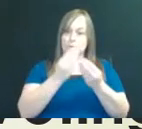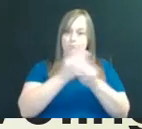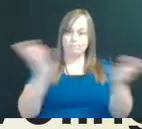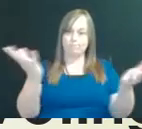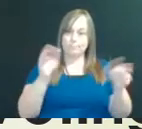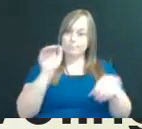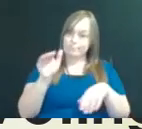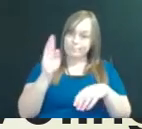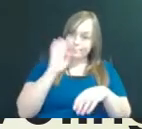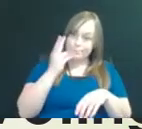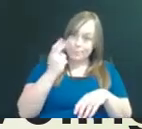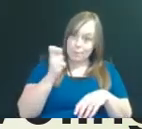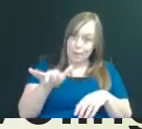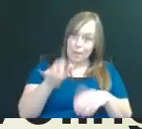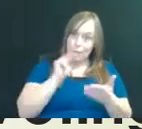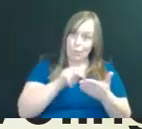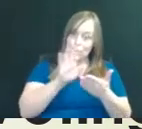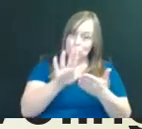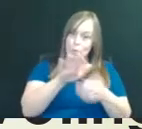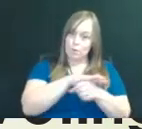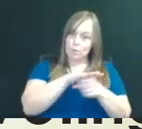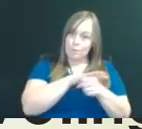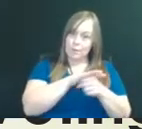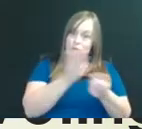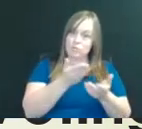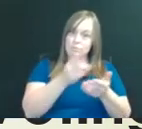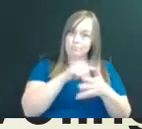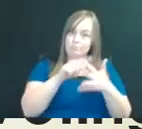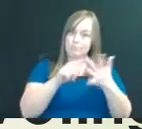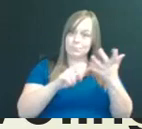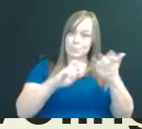hey, we looked at your polling place. Here are the problems that we found